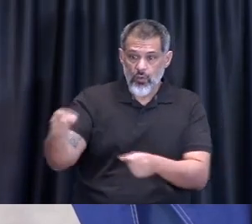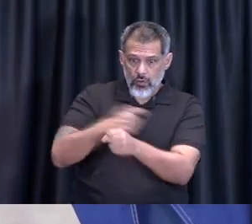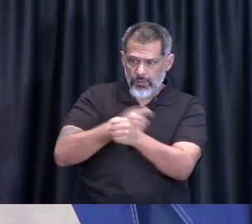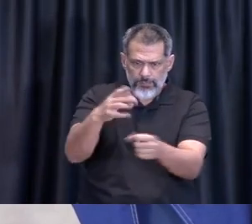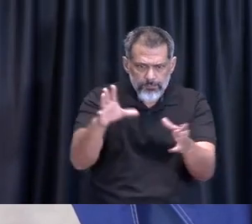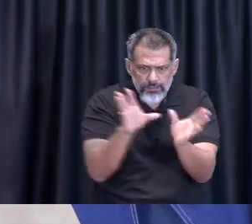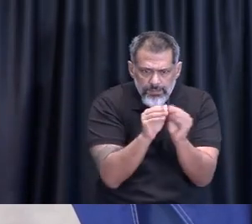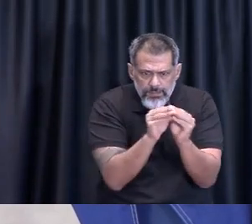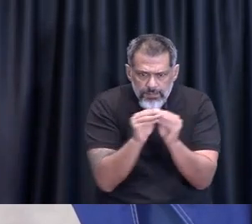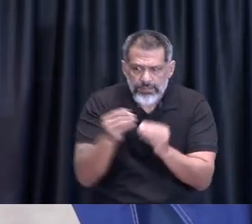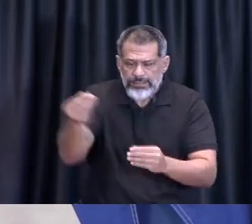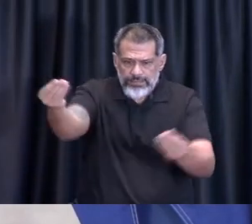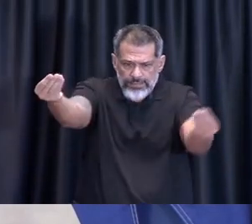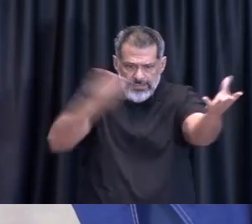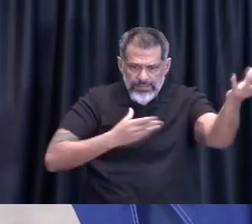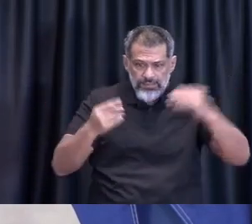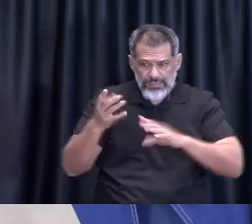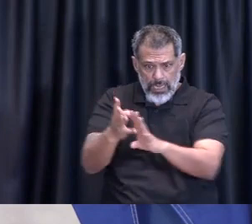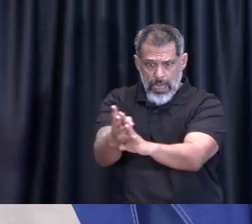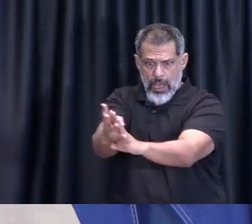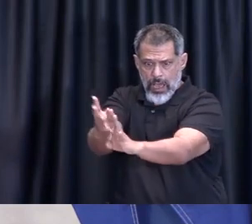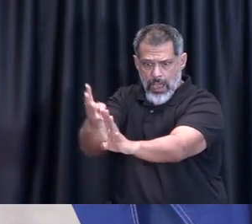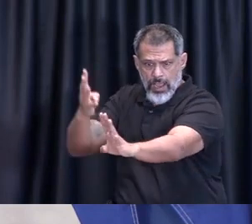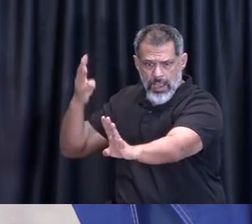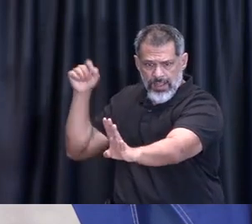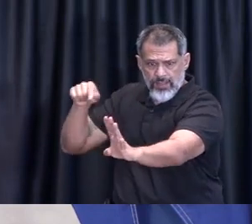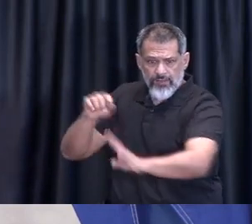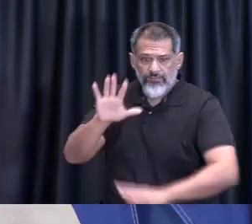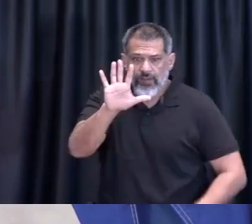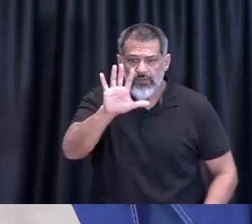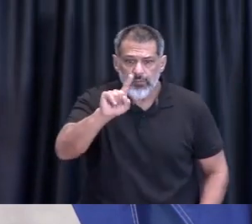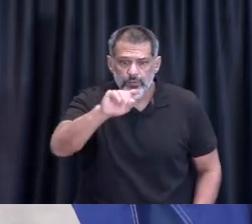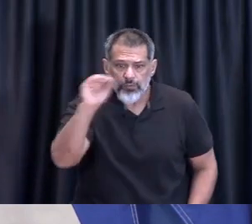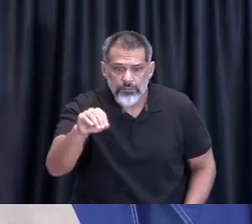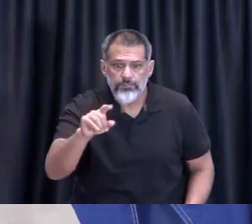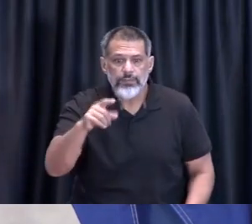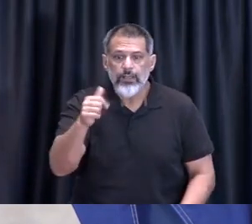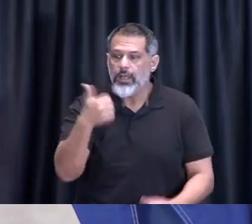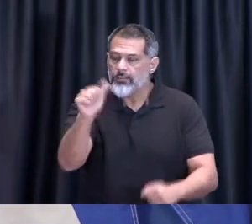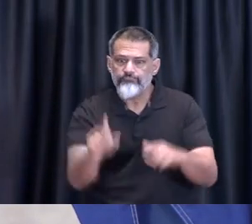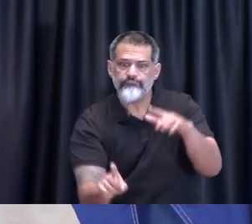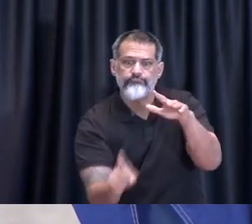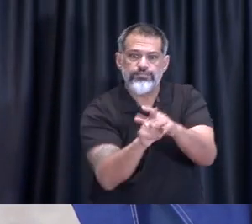of those who attended were walk-ins. That is a great turnout and a credit to the strong outreach effort in the